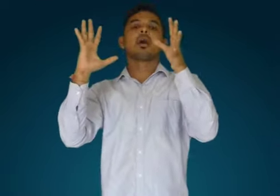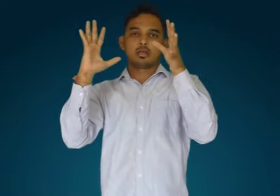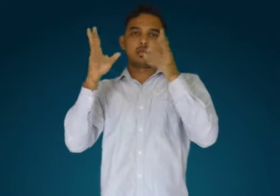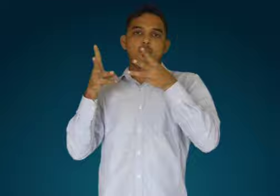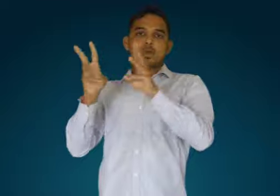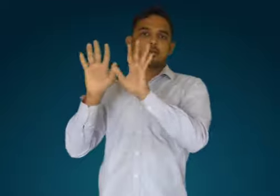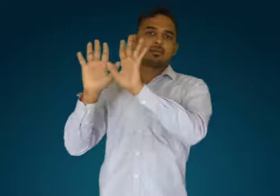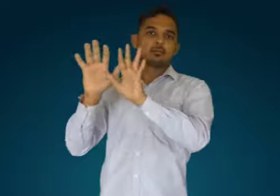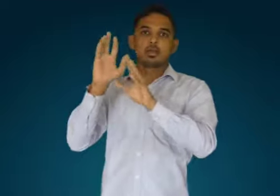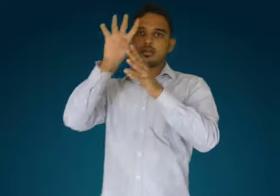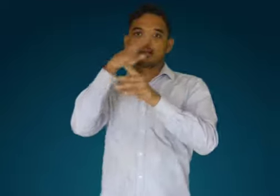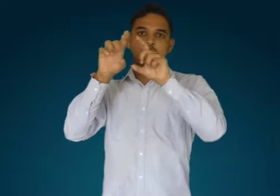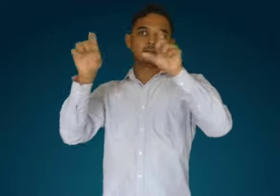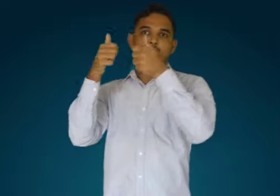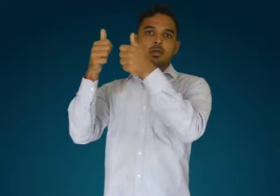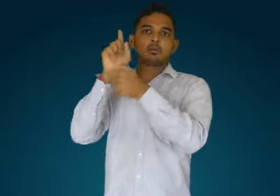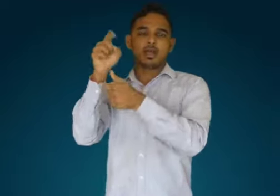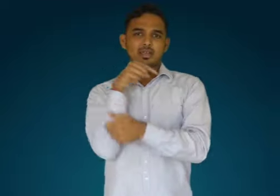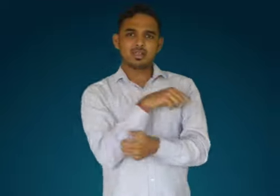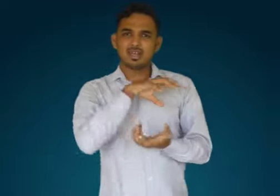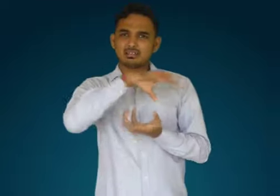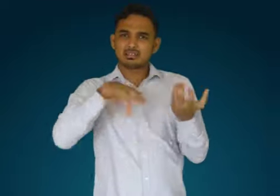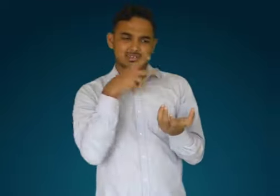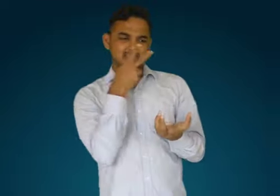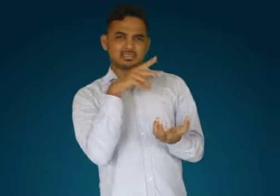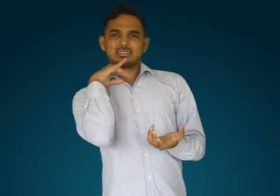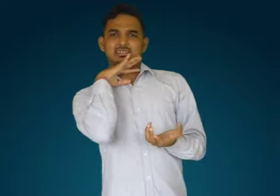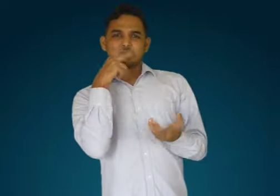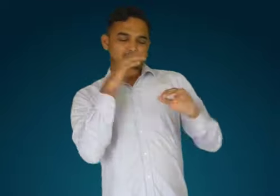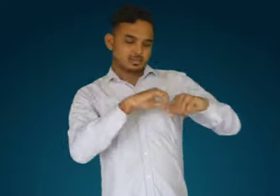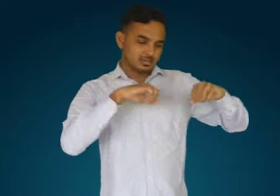which translates into children having similar distinction in their mind